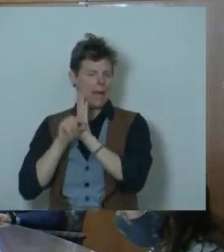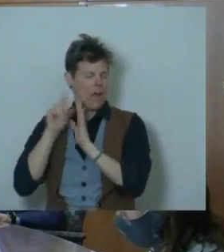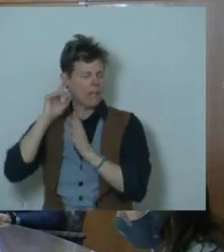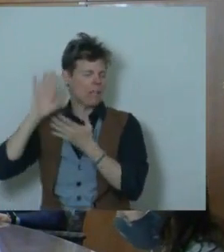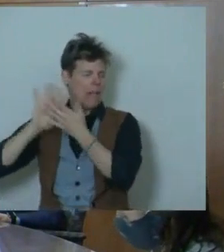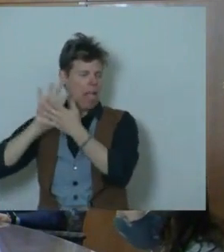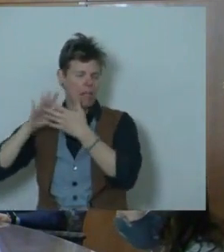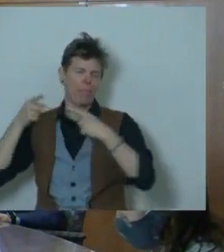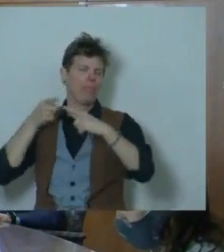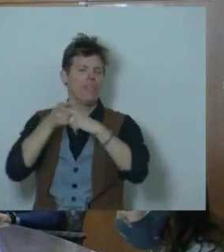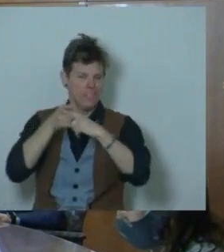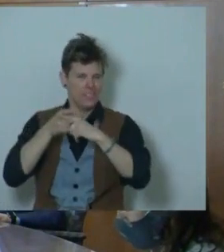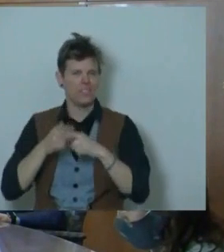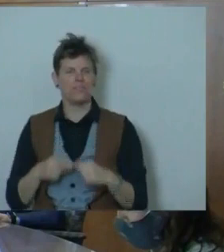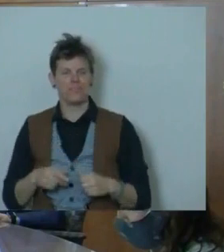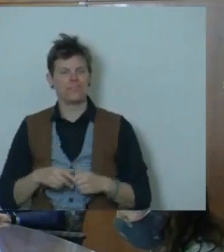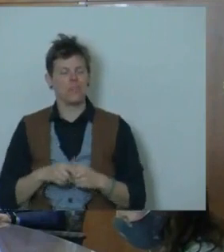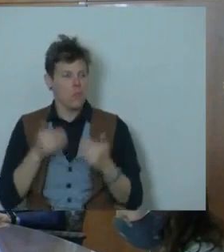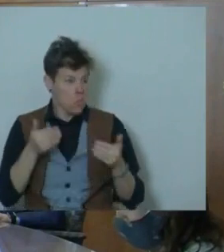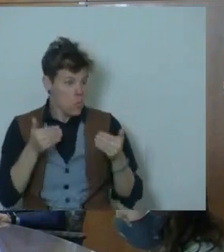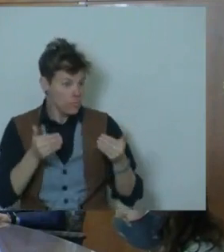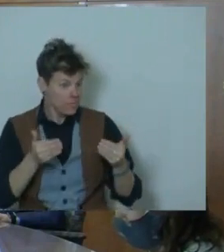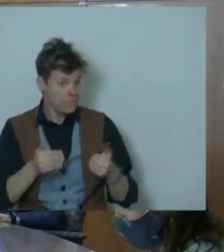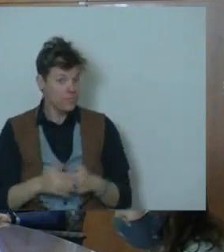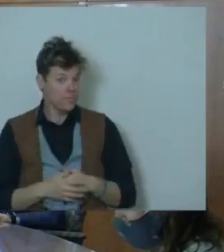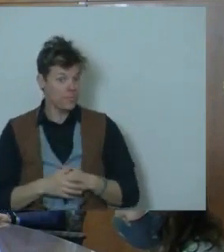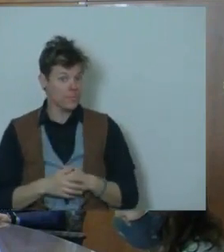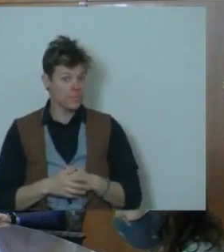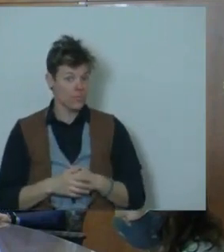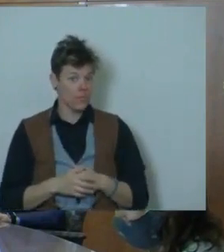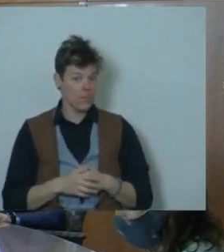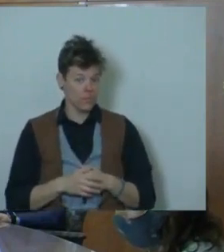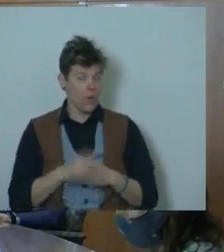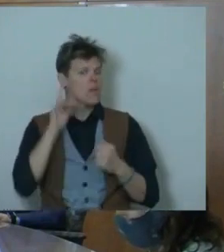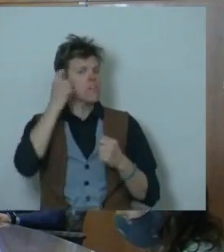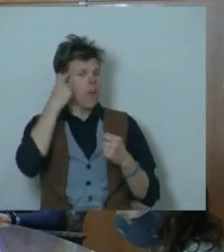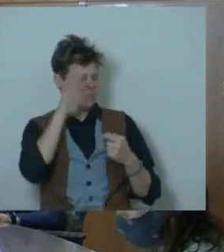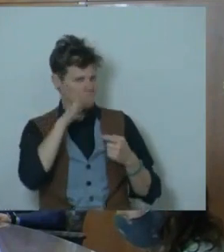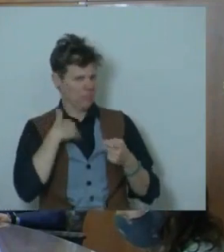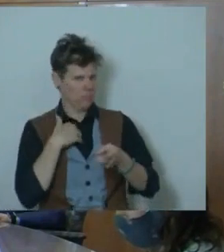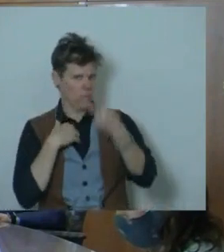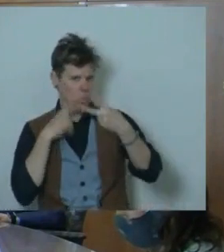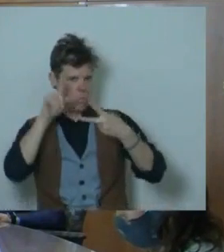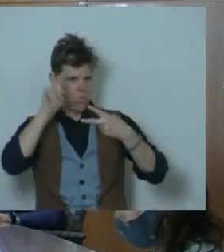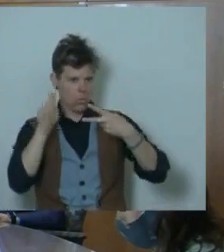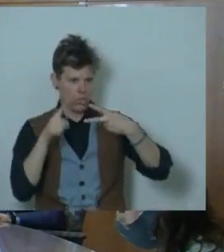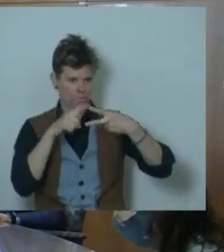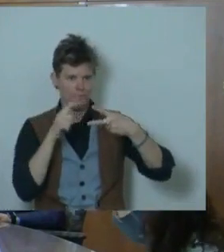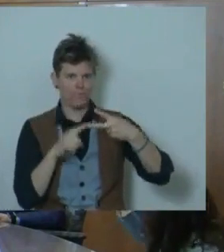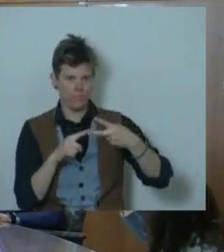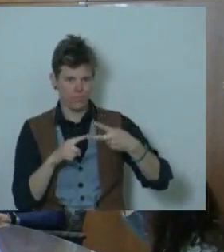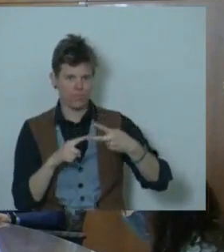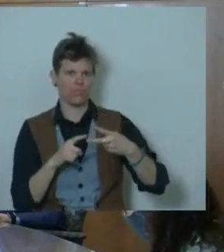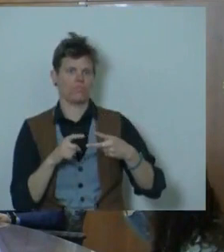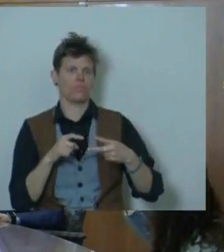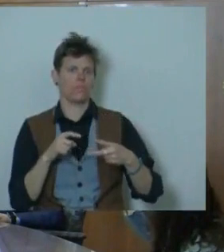PLEASE TURN ON YOUR VOLUME IN THE BACKGROUND. YOU ARE ON MUTED.